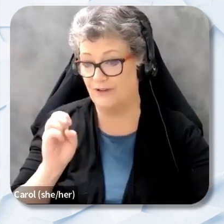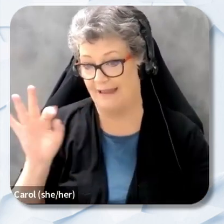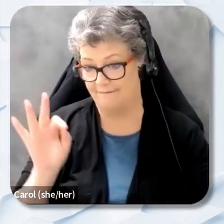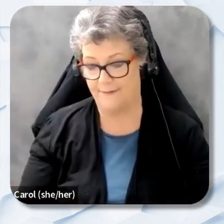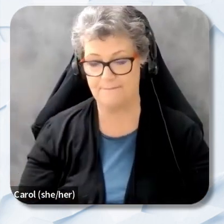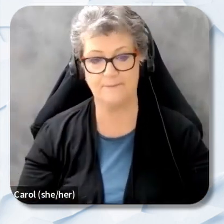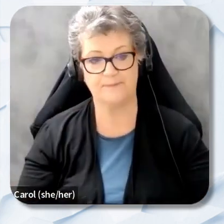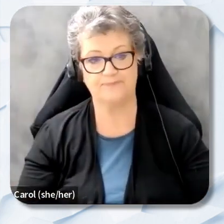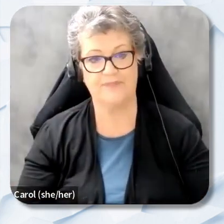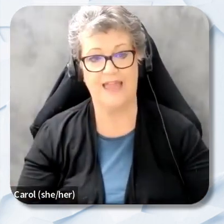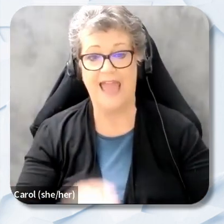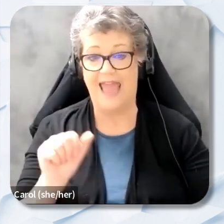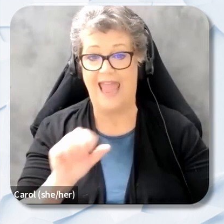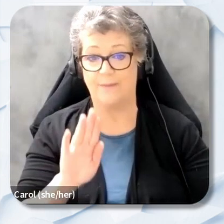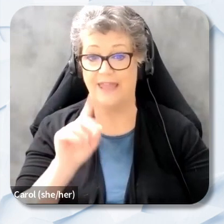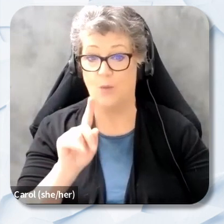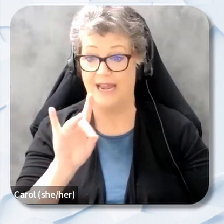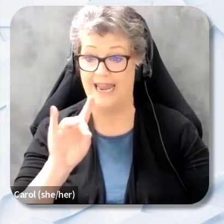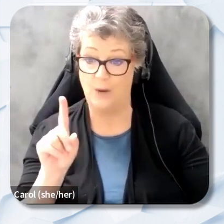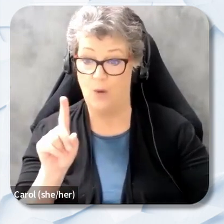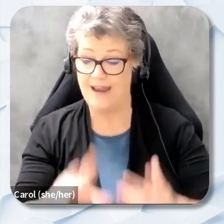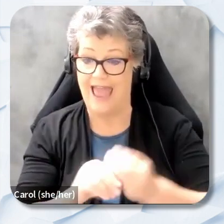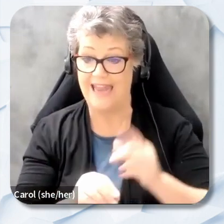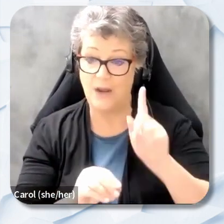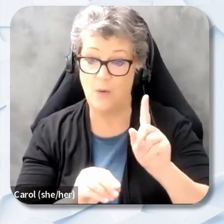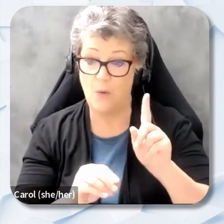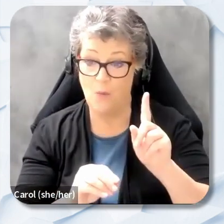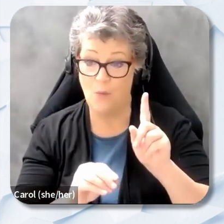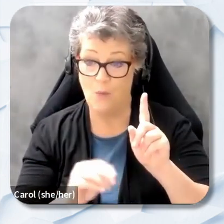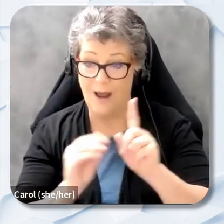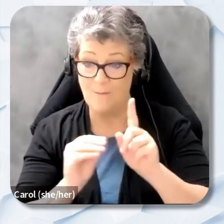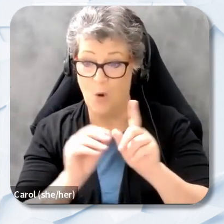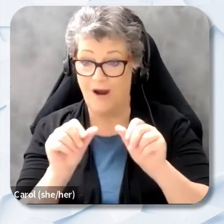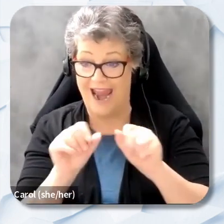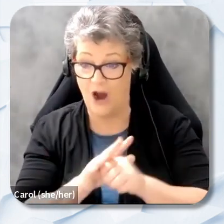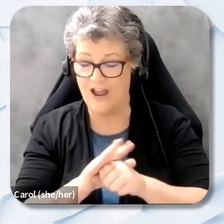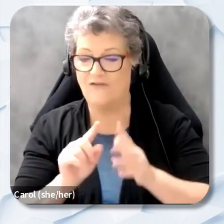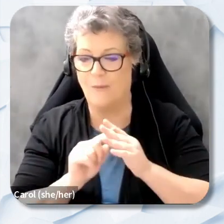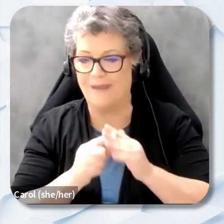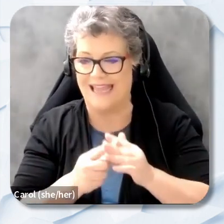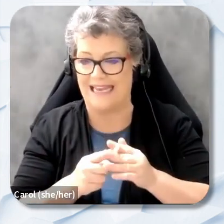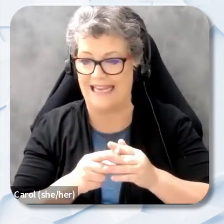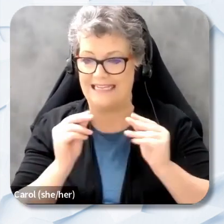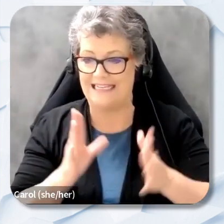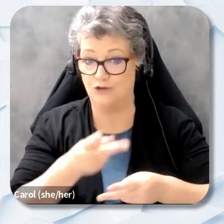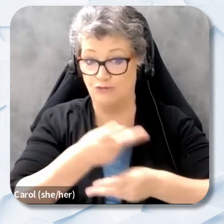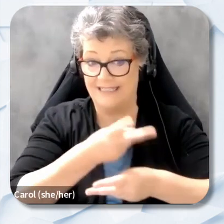AB 181 added one additional area for beginning teacher retention and support through teacher